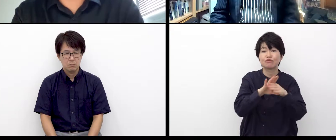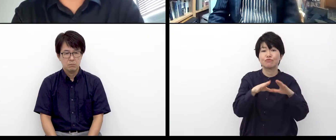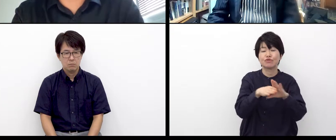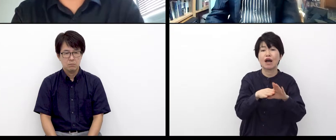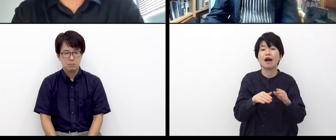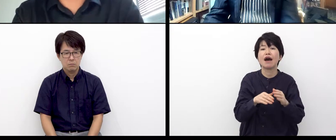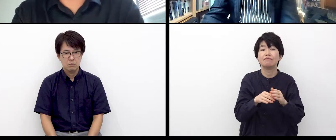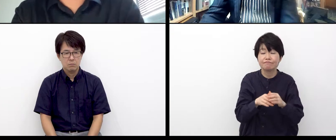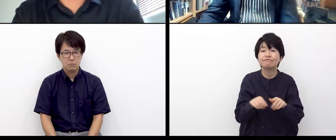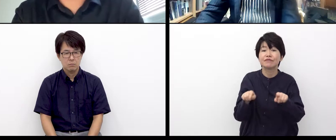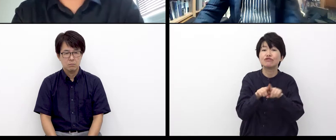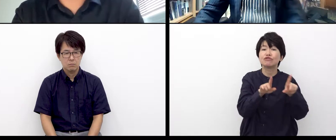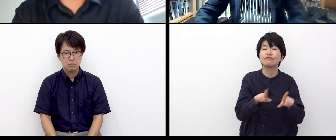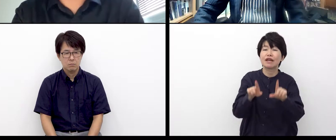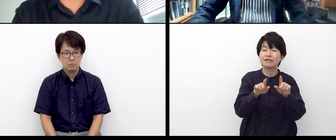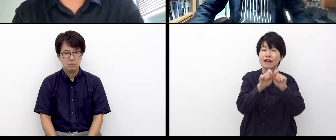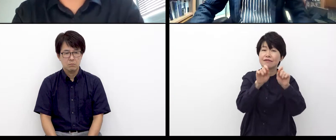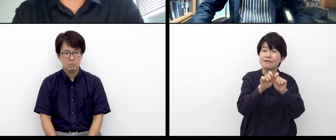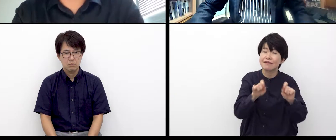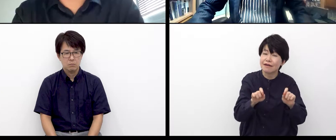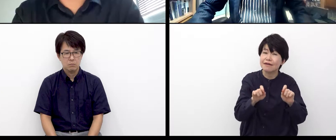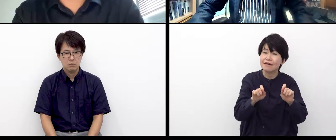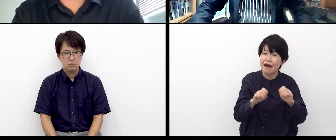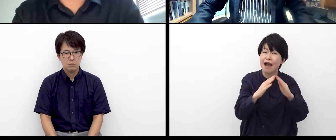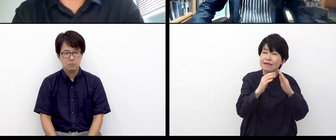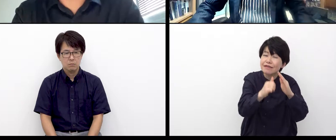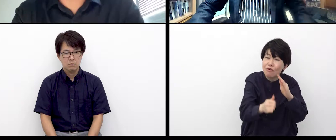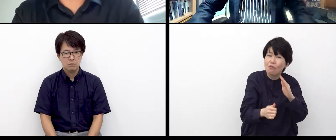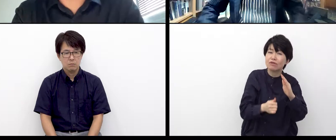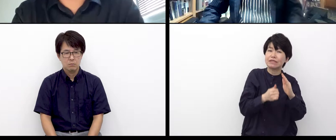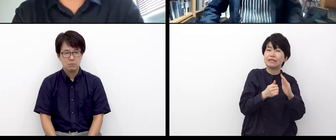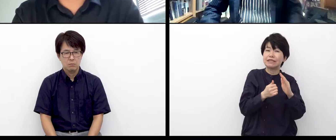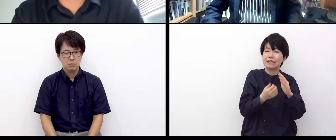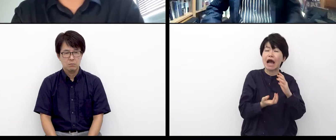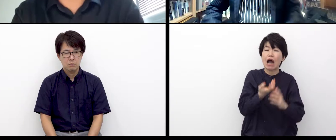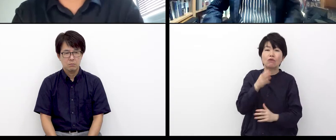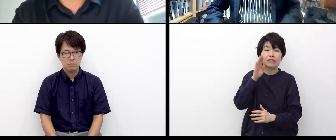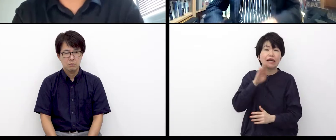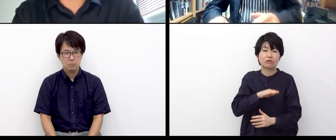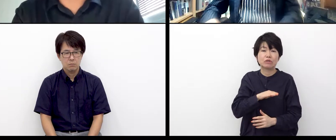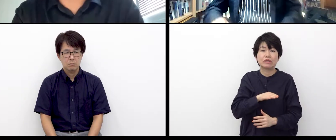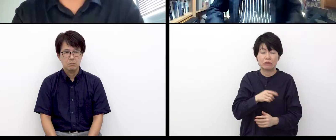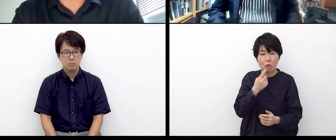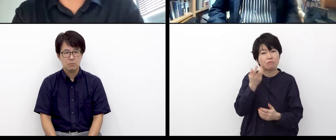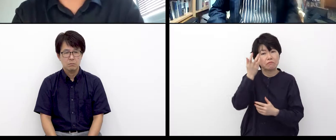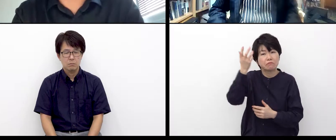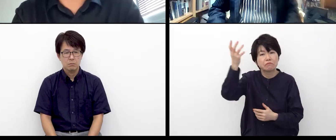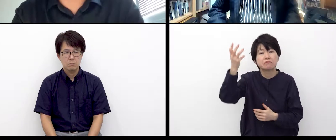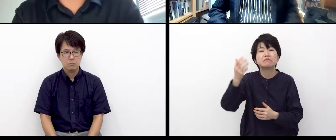for a long time. Though I haven’t confirmed this point with statistical analysis,